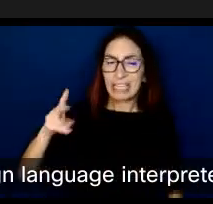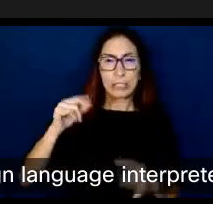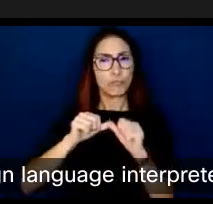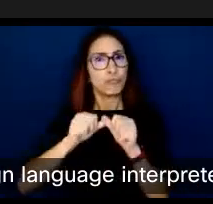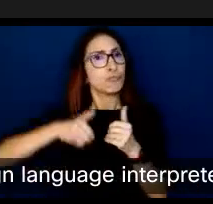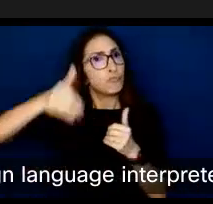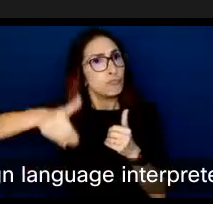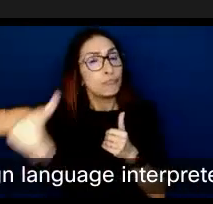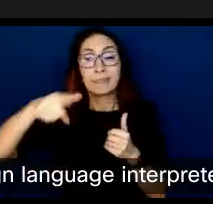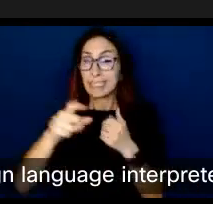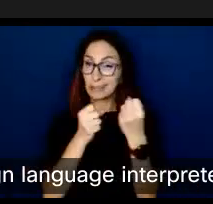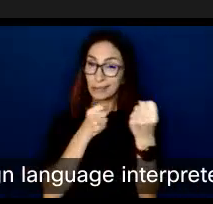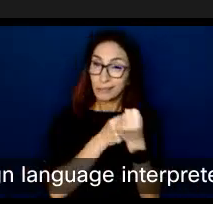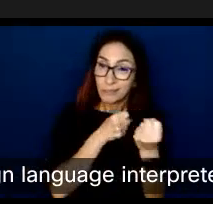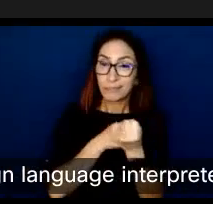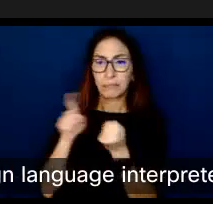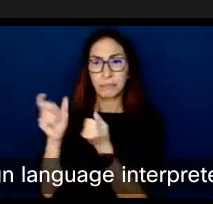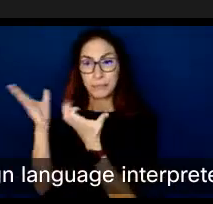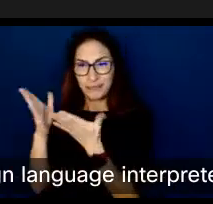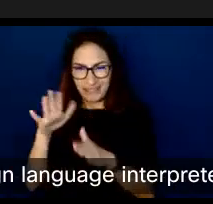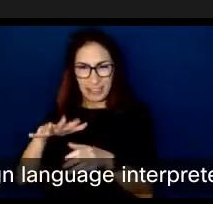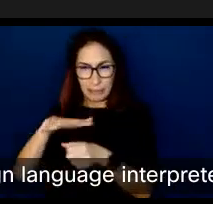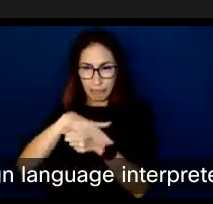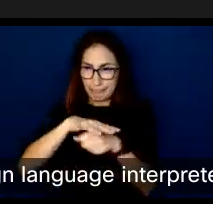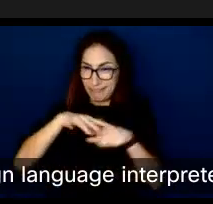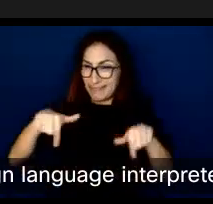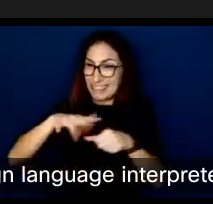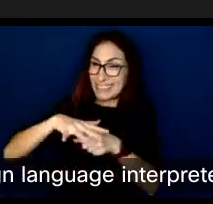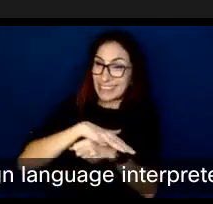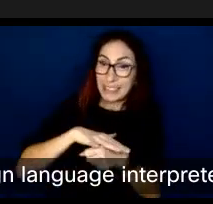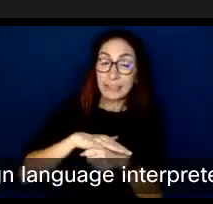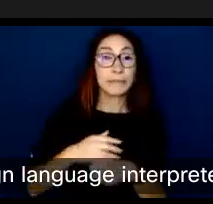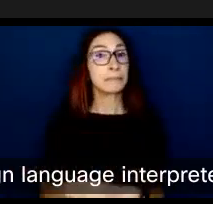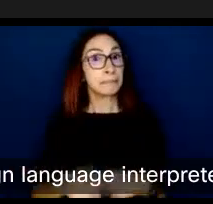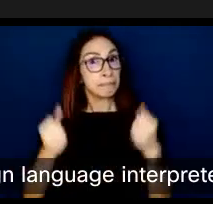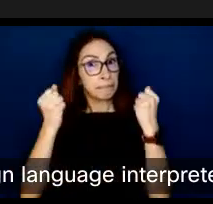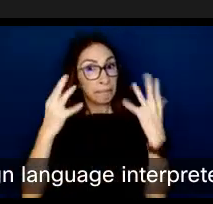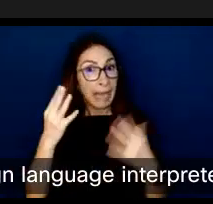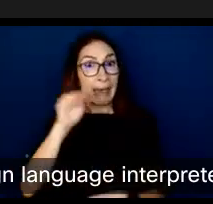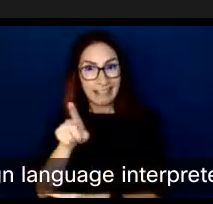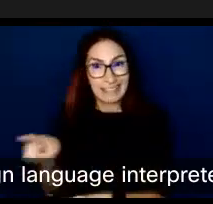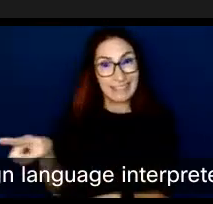state of Minnesota. And a good percentage of those folks are 50